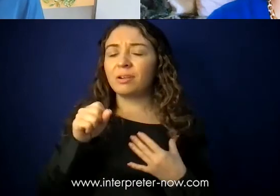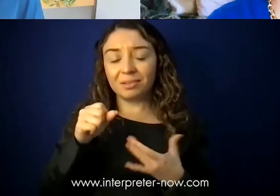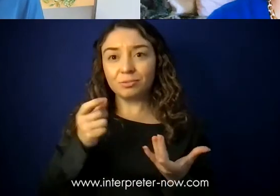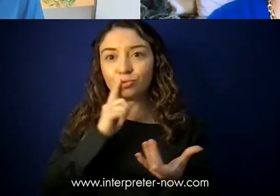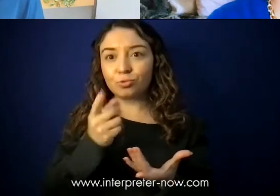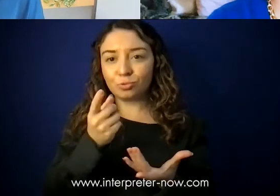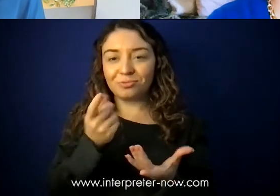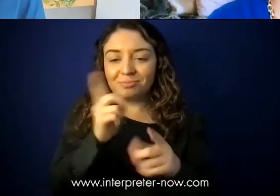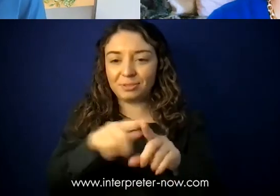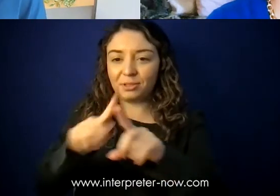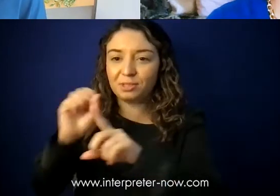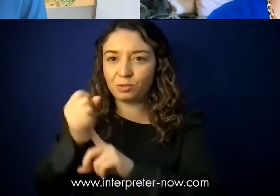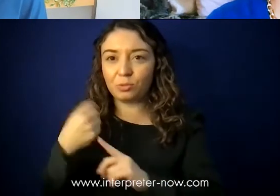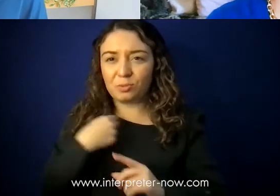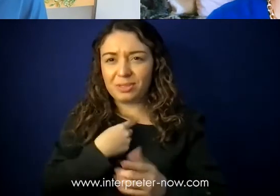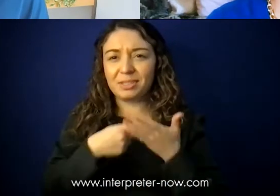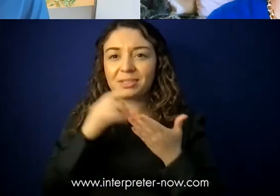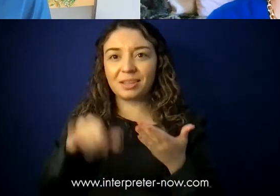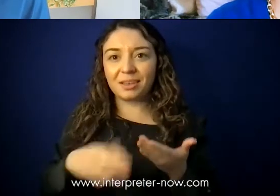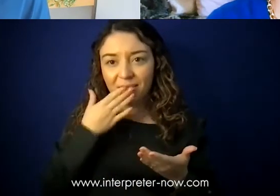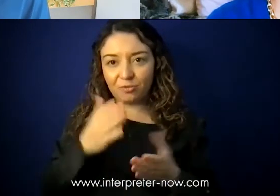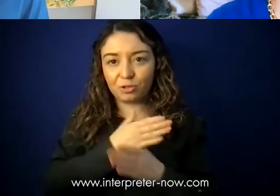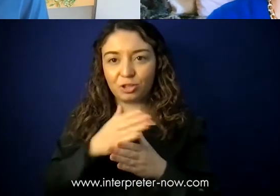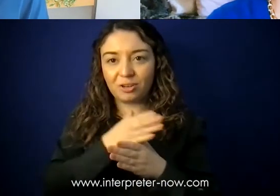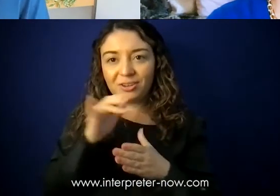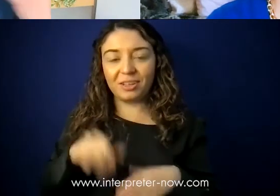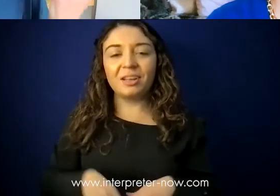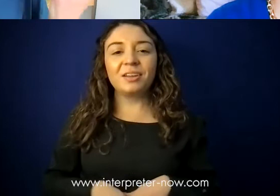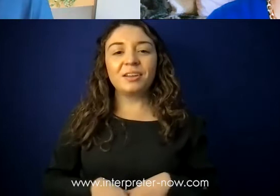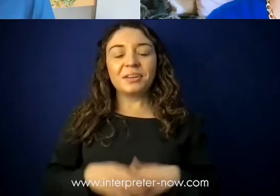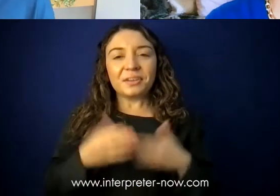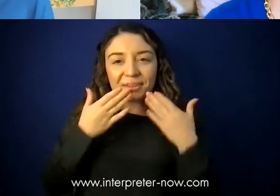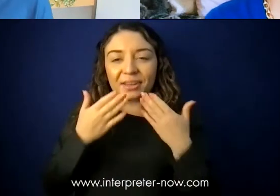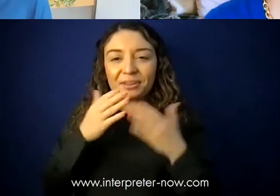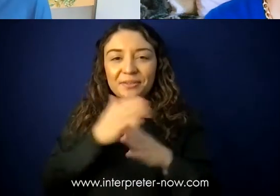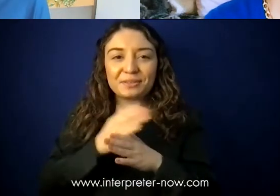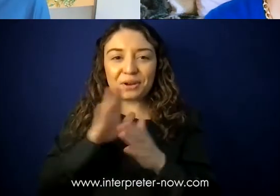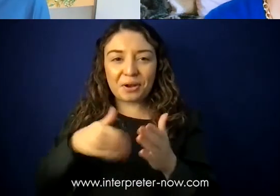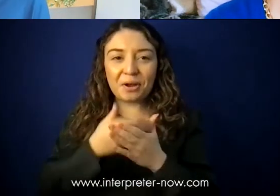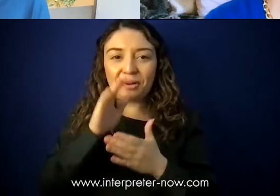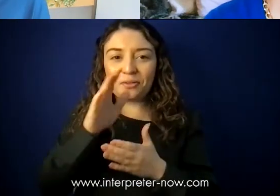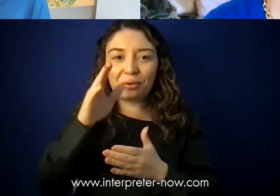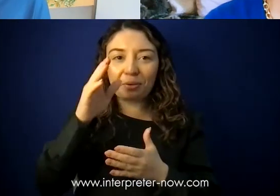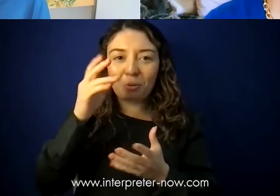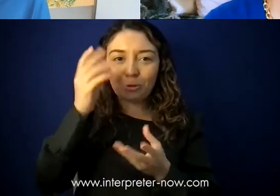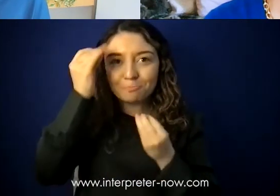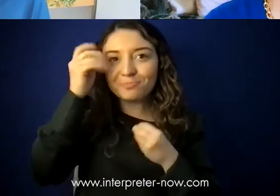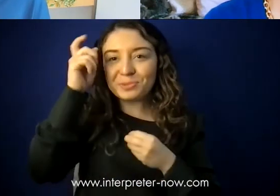talked about. Thank you for sharing that, and thank you for sharing all of your wisdom today.